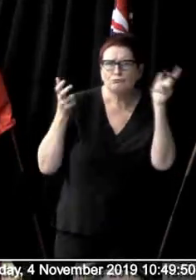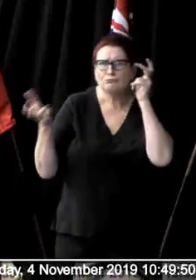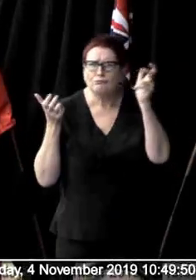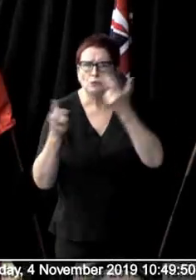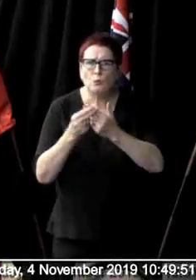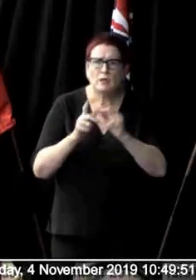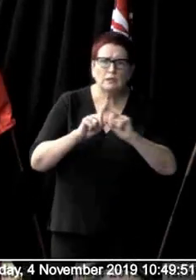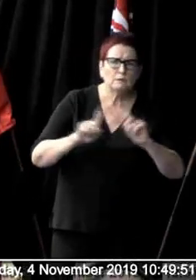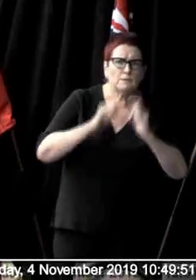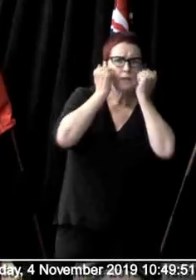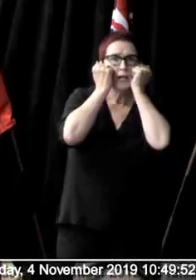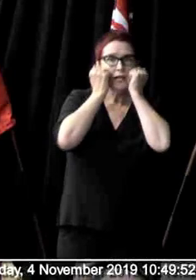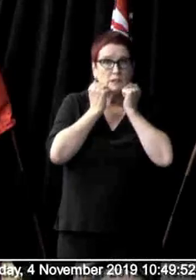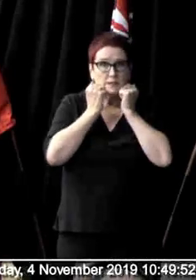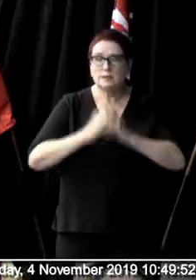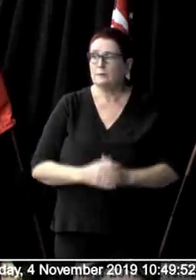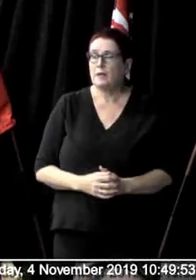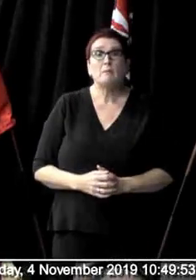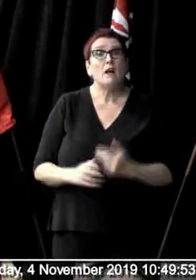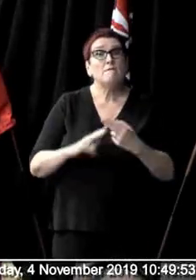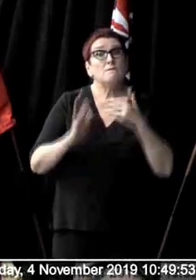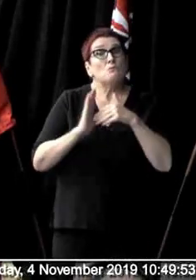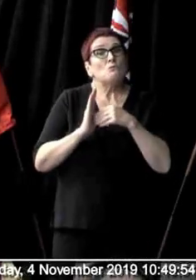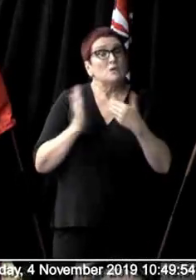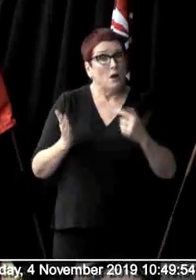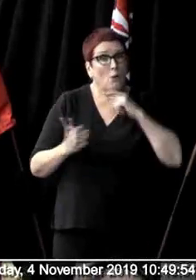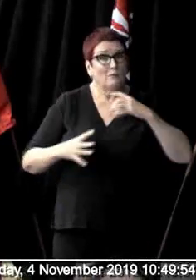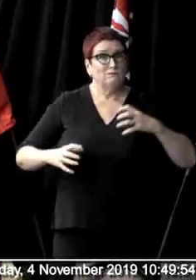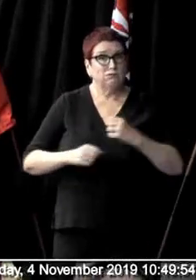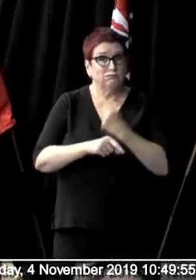But for now, may I note in brief terms that part of this week will be used to shine